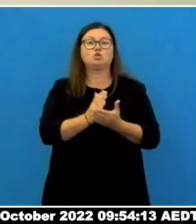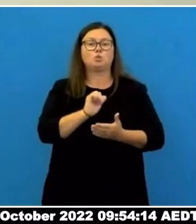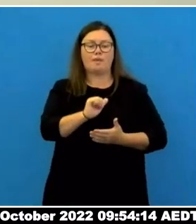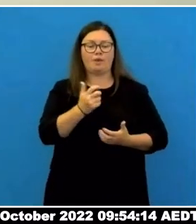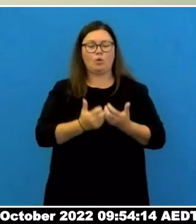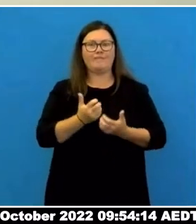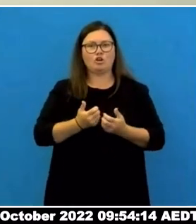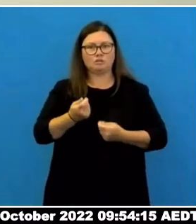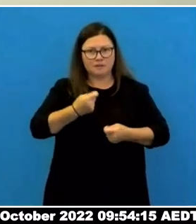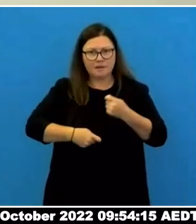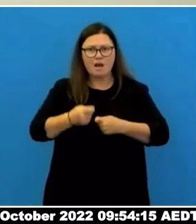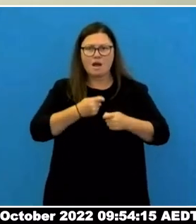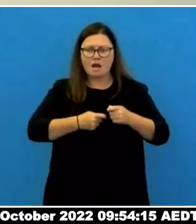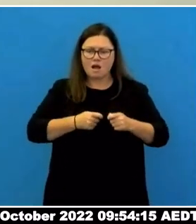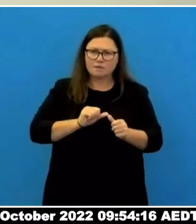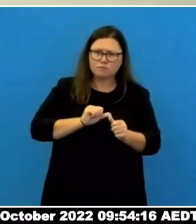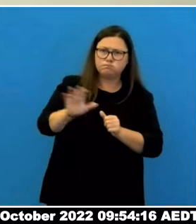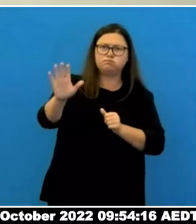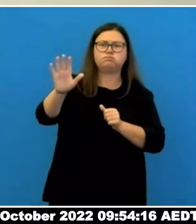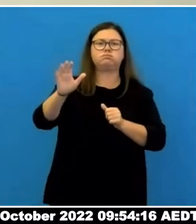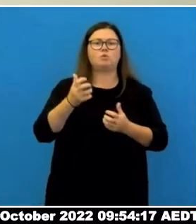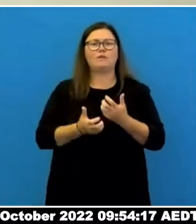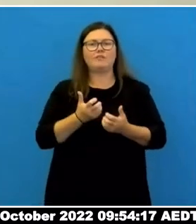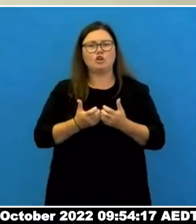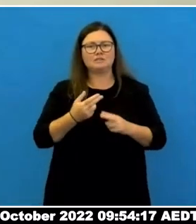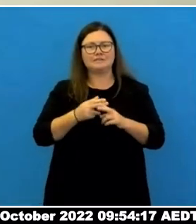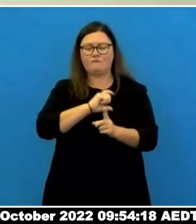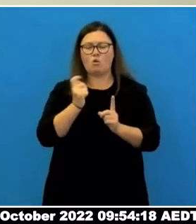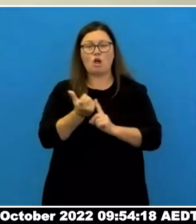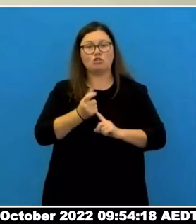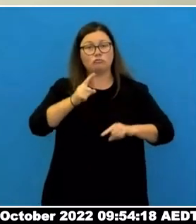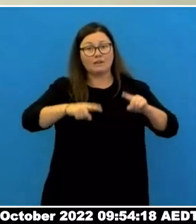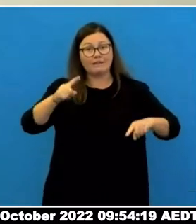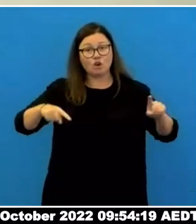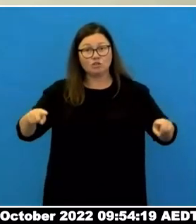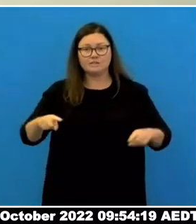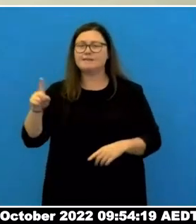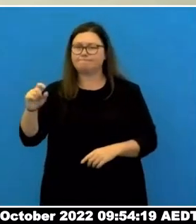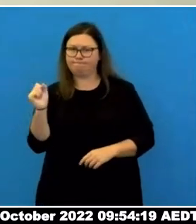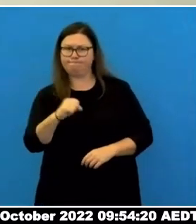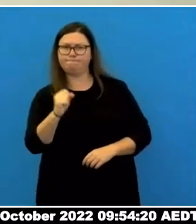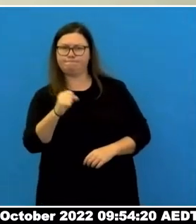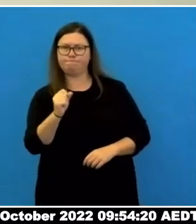of cultural diversity excellence? That's right. And you have also been the Chairperson and Statutory Head